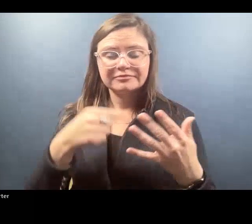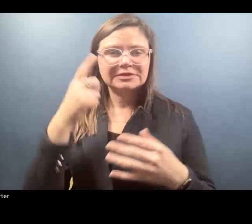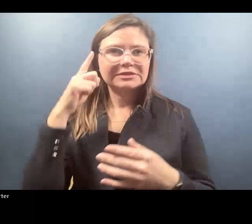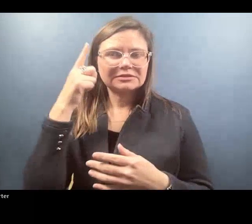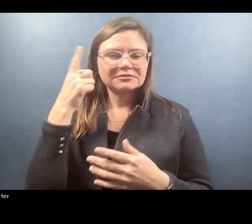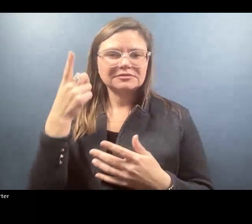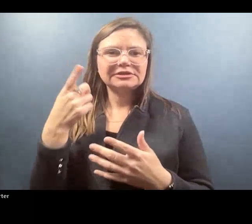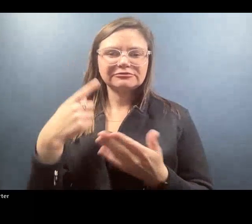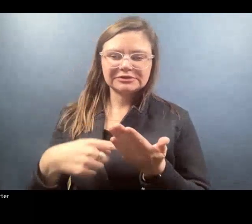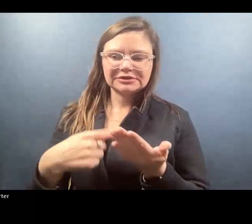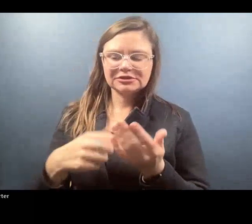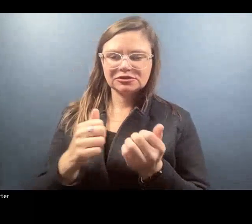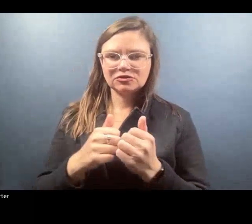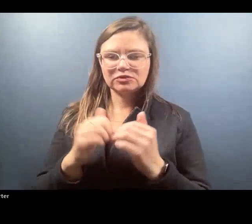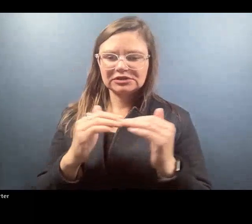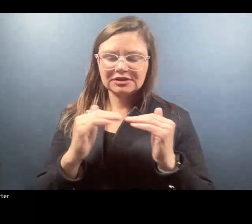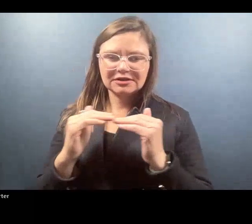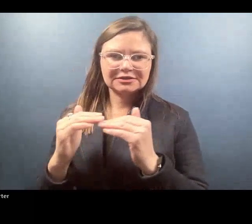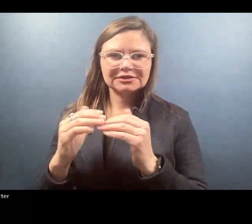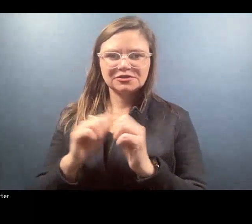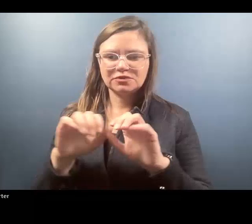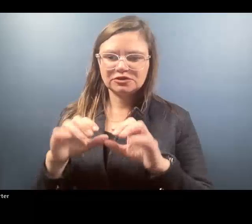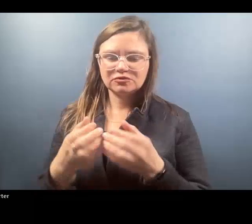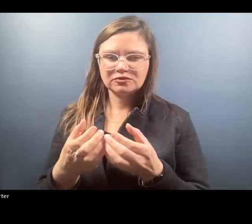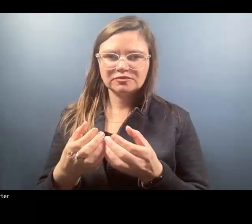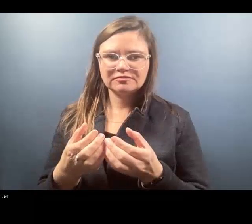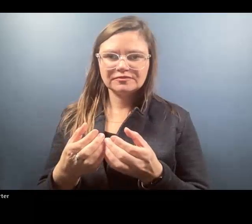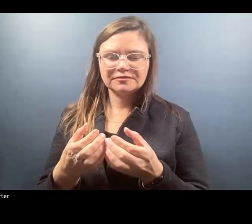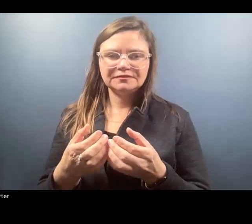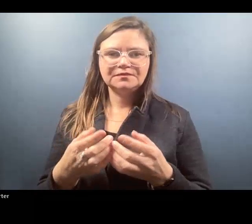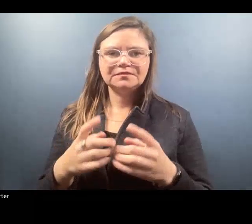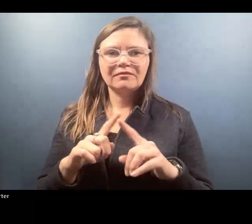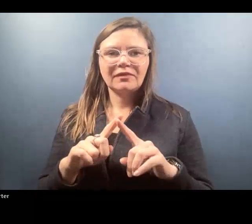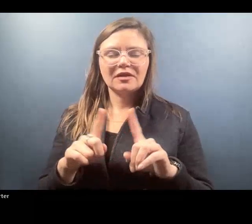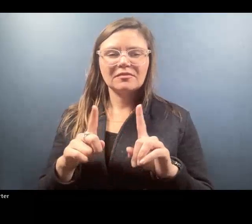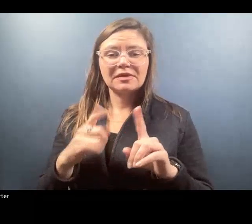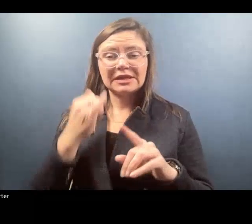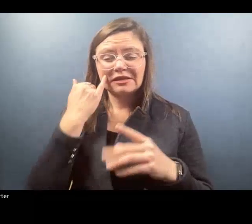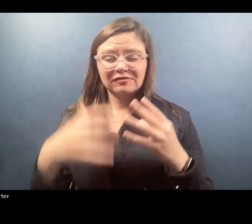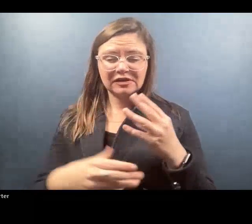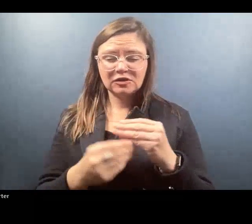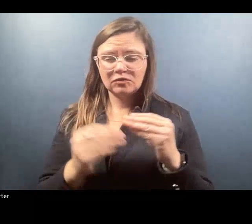colleagues in those small group discussions, but if additional questions arise as you break out,